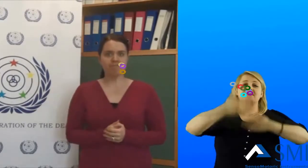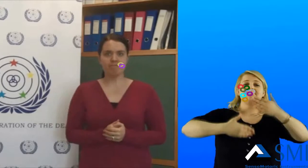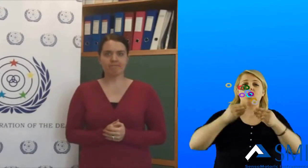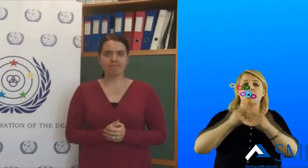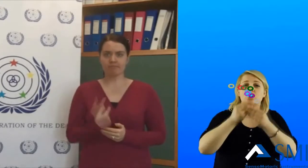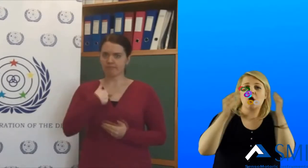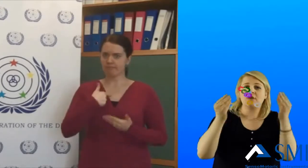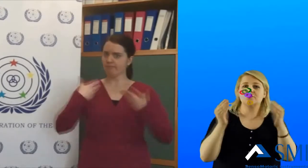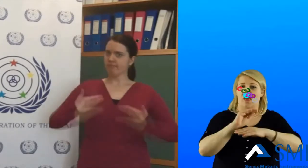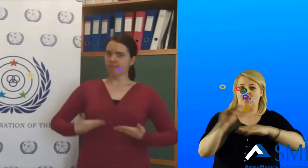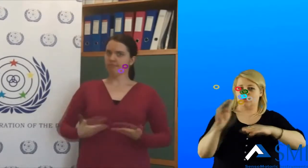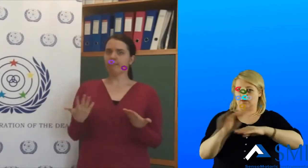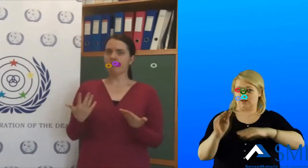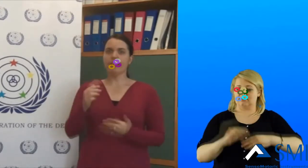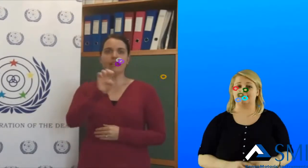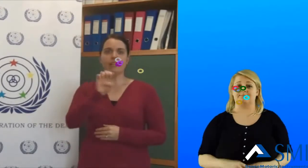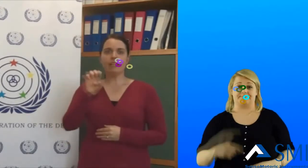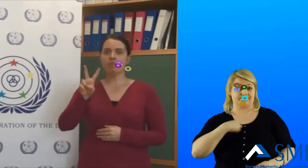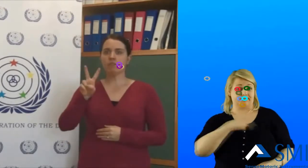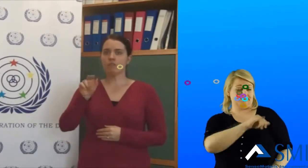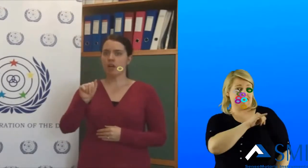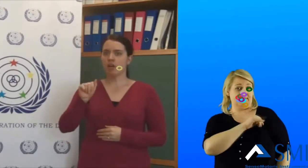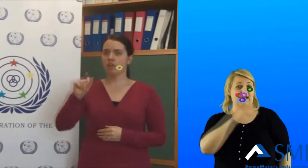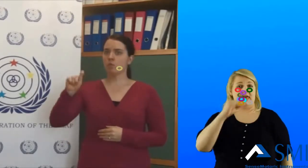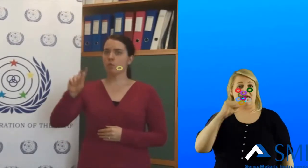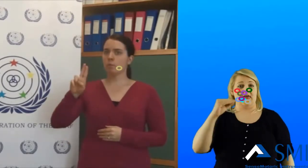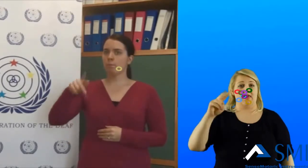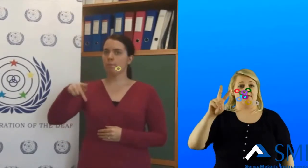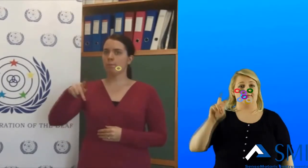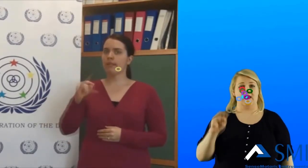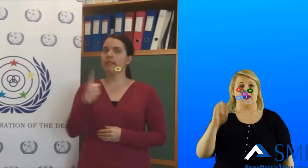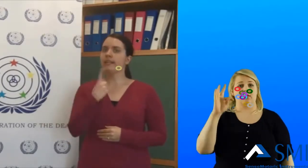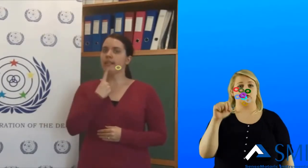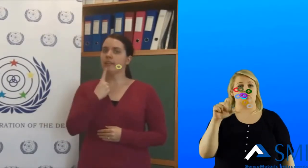It is not correct practice to place two sign language interpreters